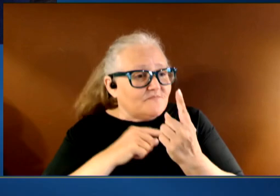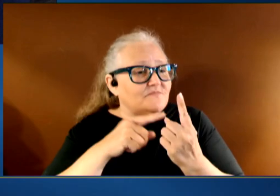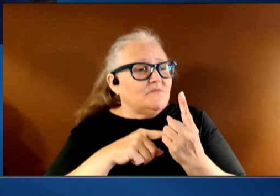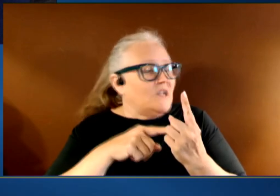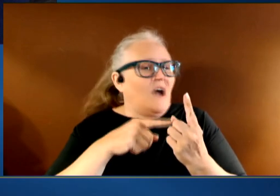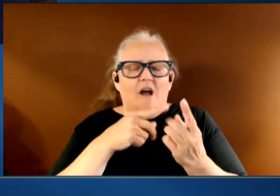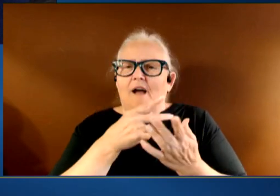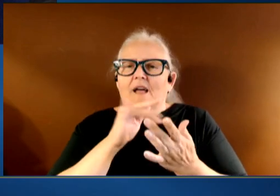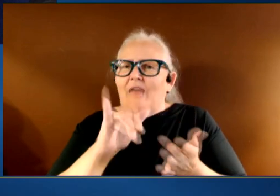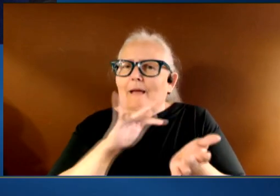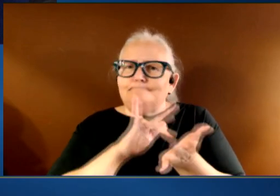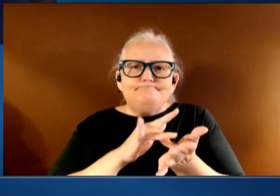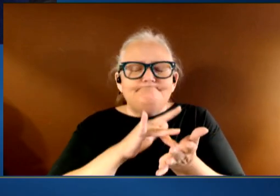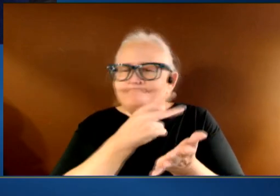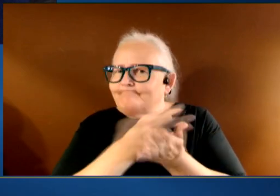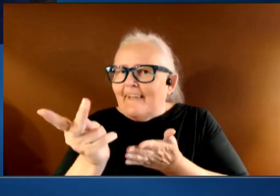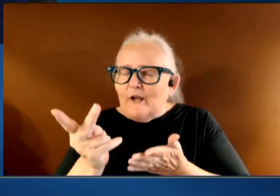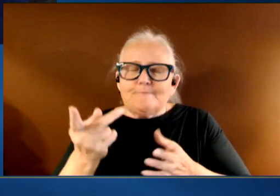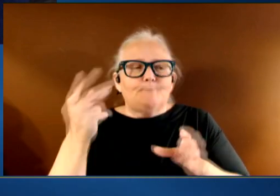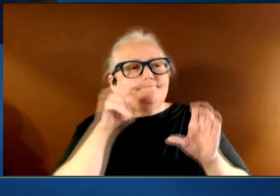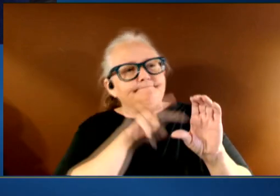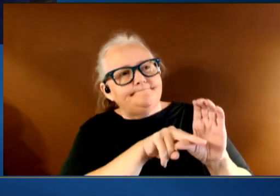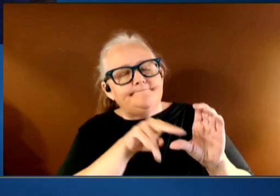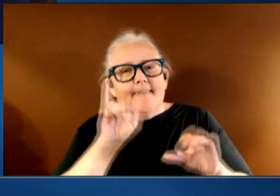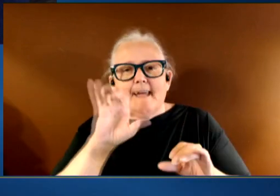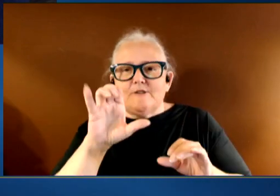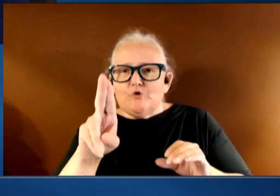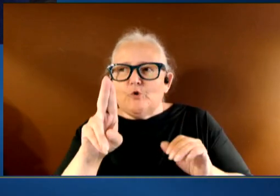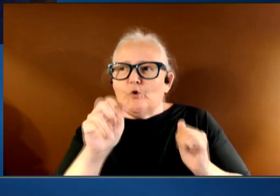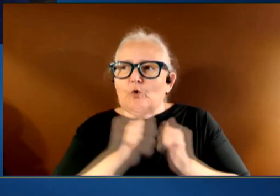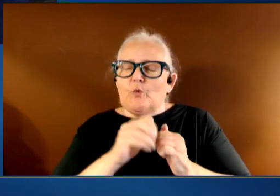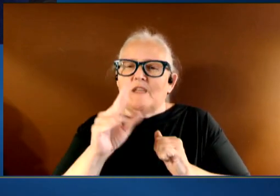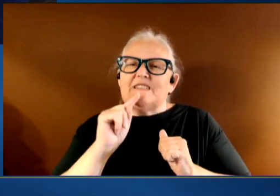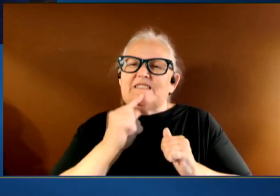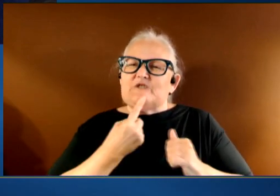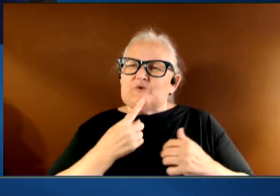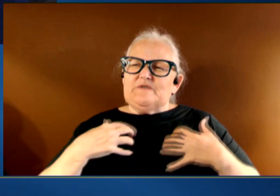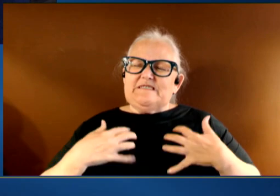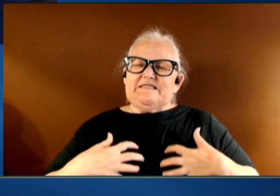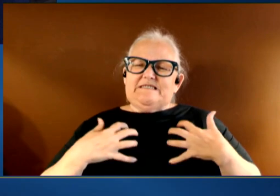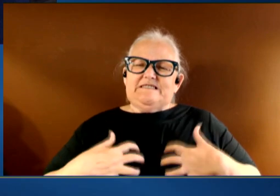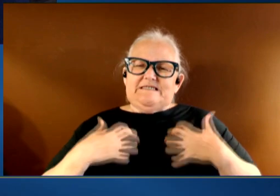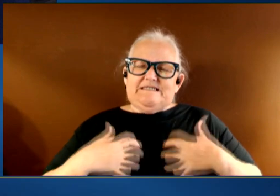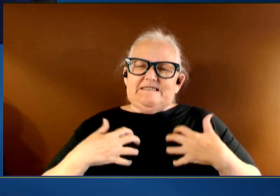and they were in the ICU with recurrent acute chest syndrome. And this was many years ago,